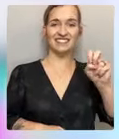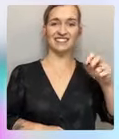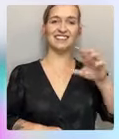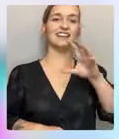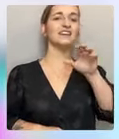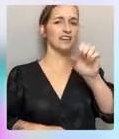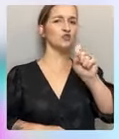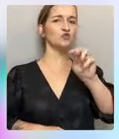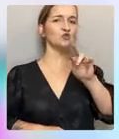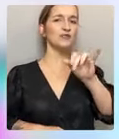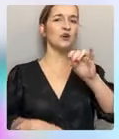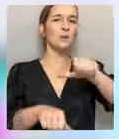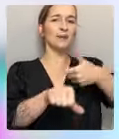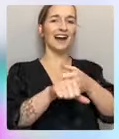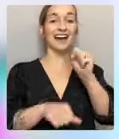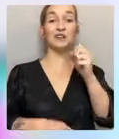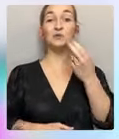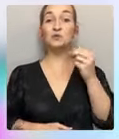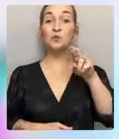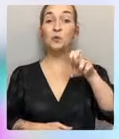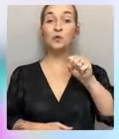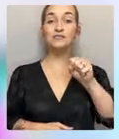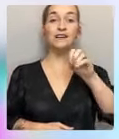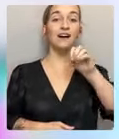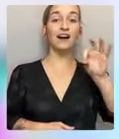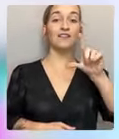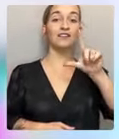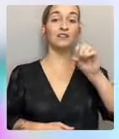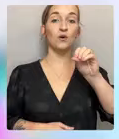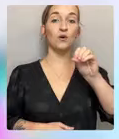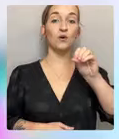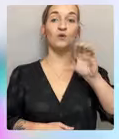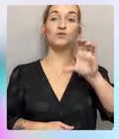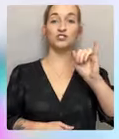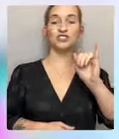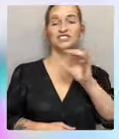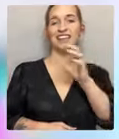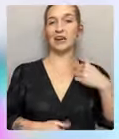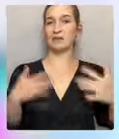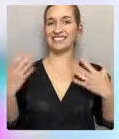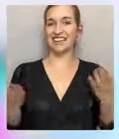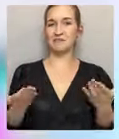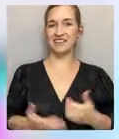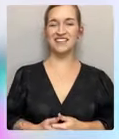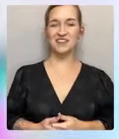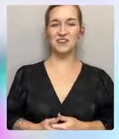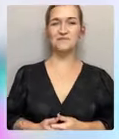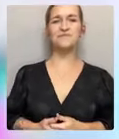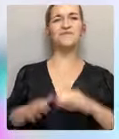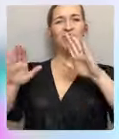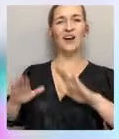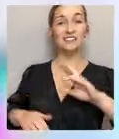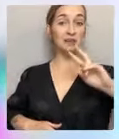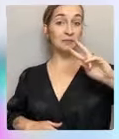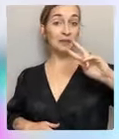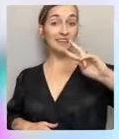the studio behind "Shores of Loci," and I'm very excited to be here with you. Thank you. Awesome. And for our second panelist,